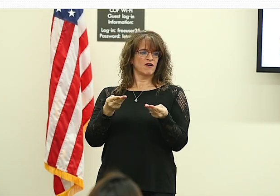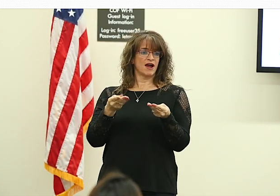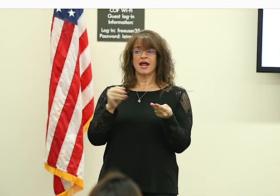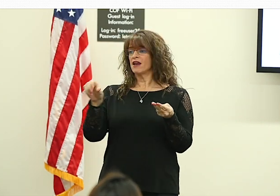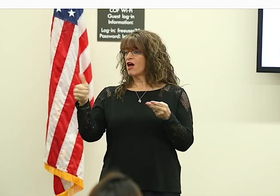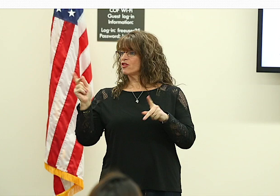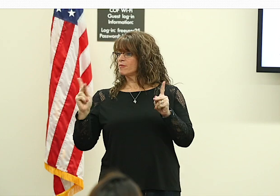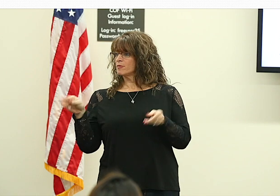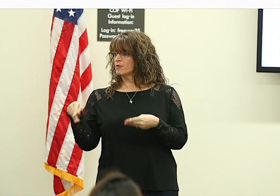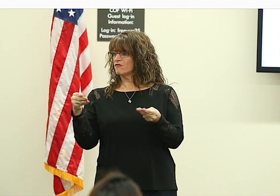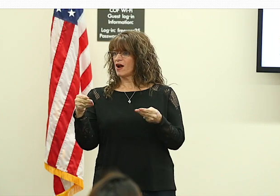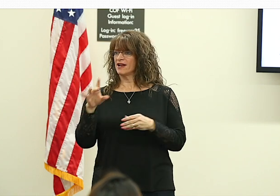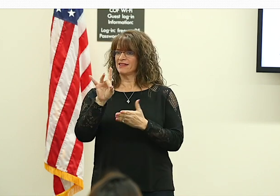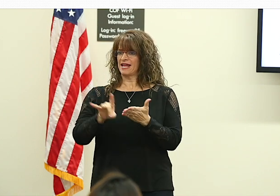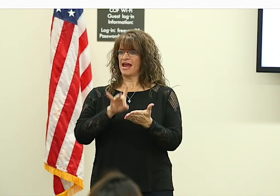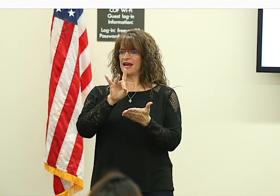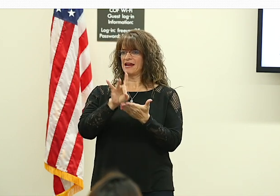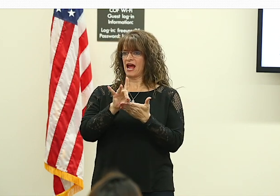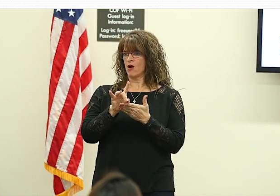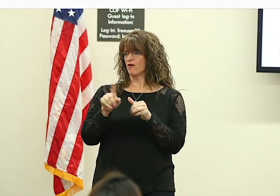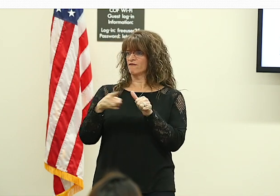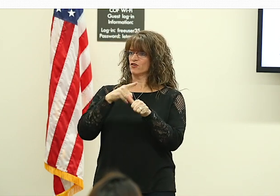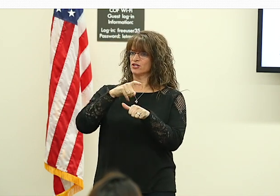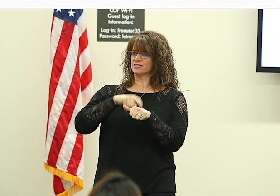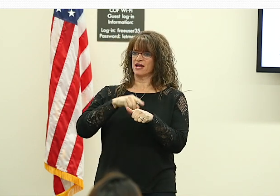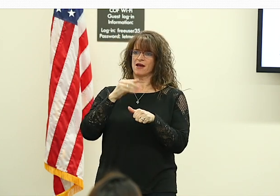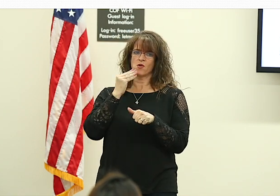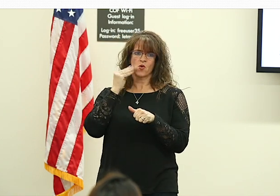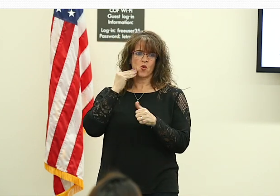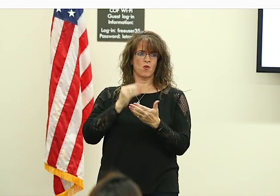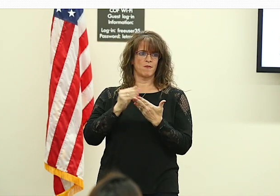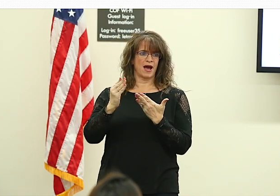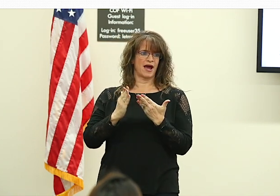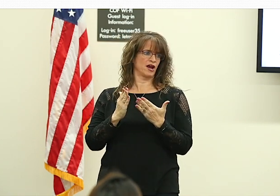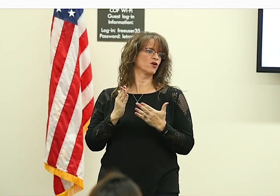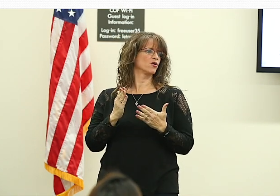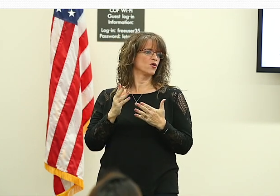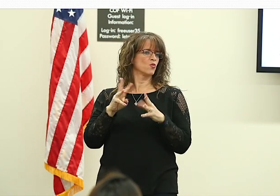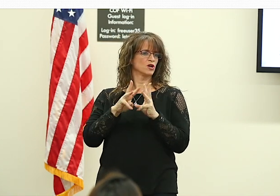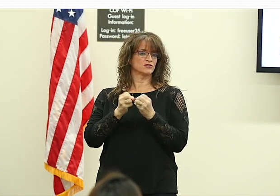the eight-hour first time home buyer workshop. That is required, that's the mandatory one.